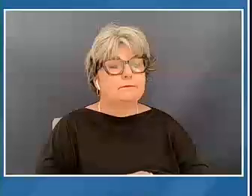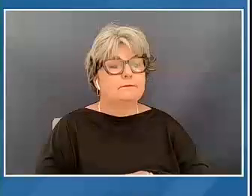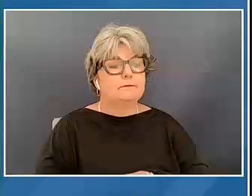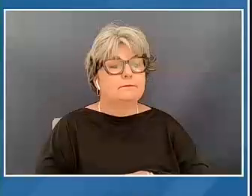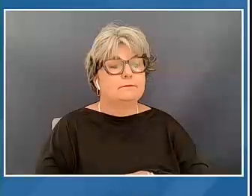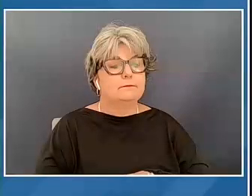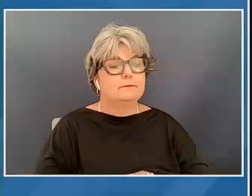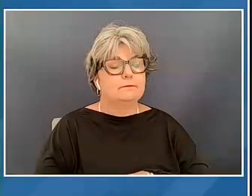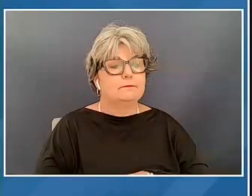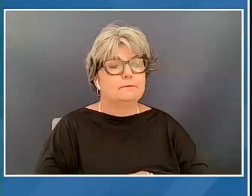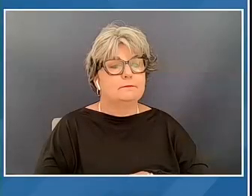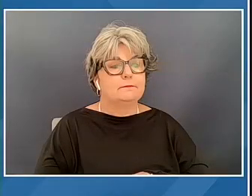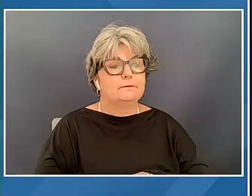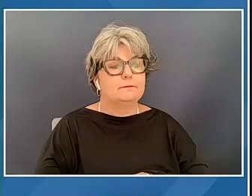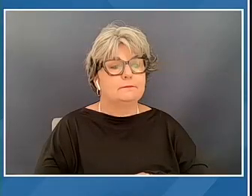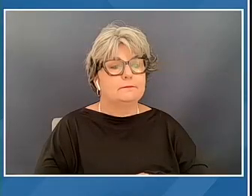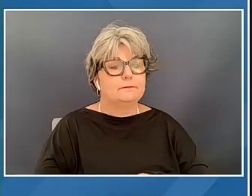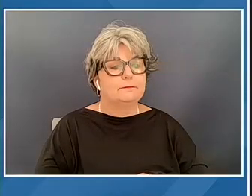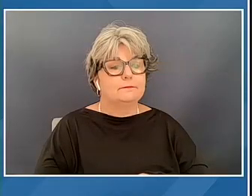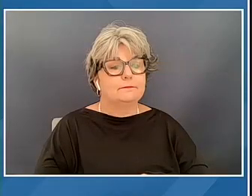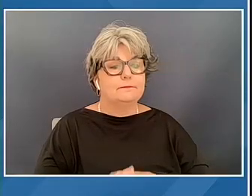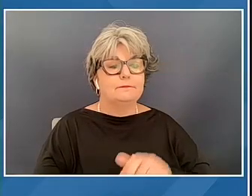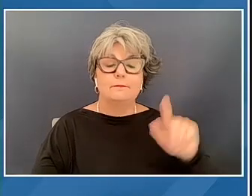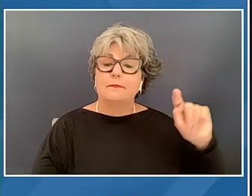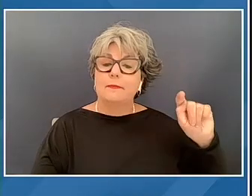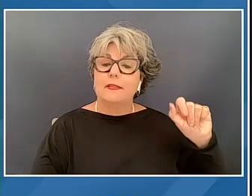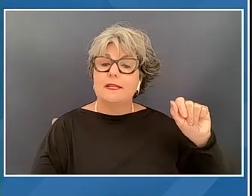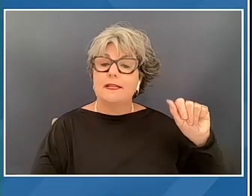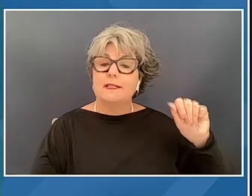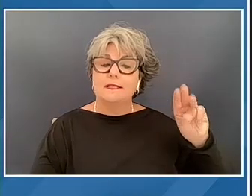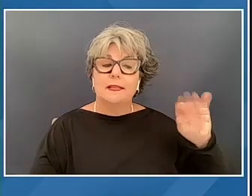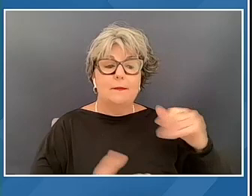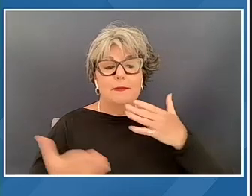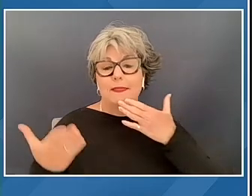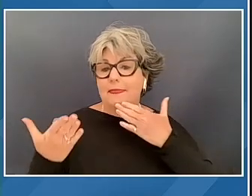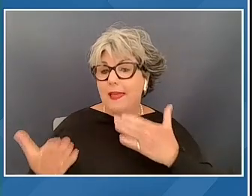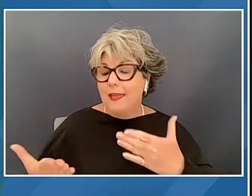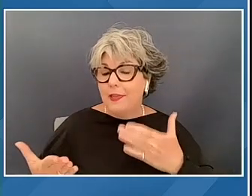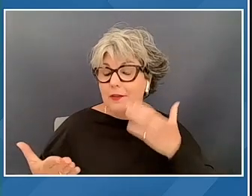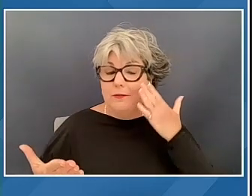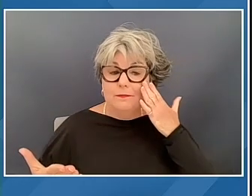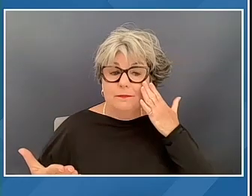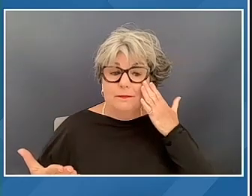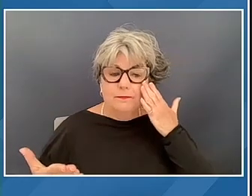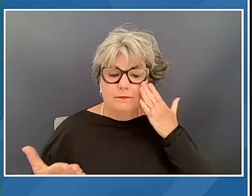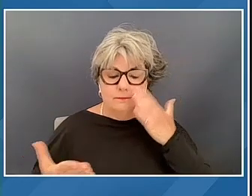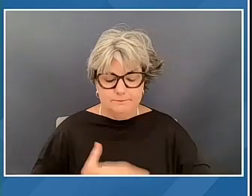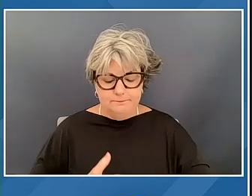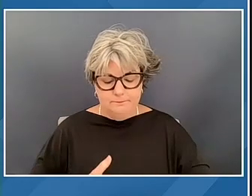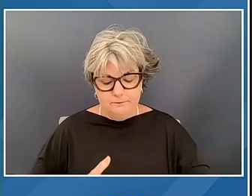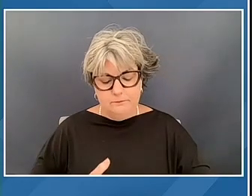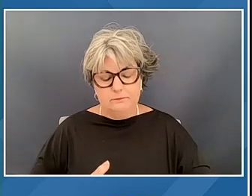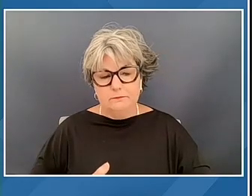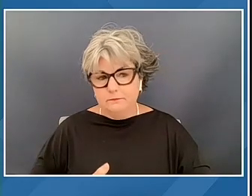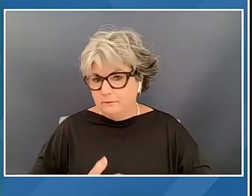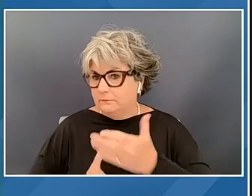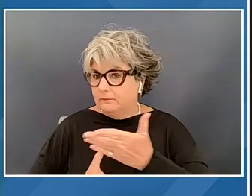Okay. Thank you. Tamy. I see for the record, Jordan Nellums has